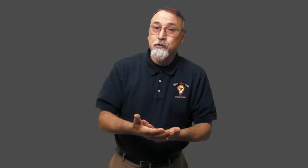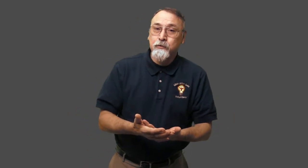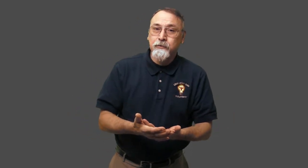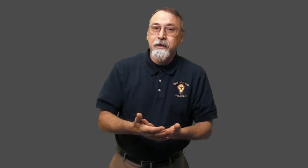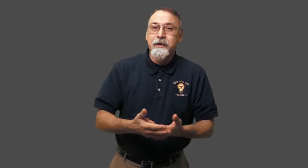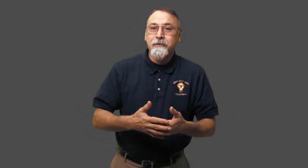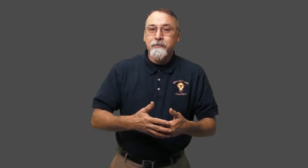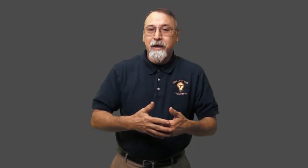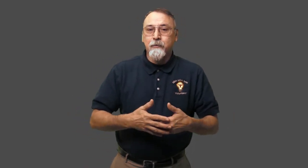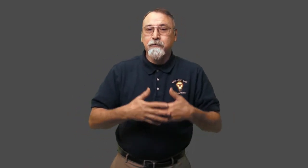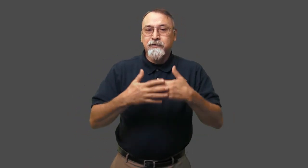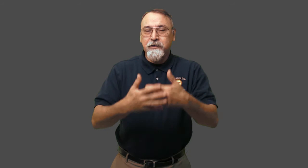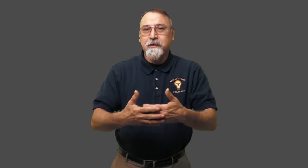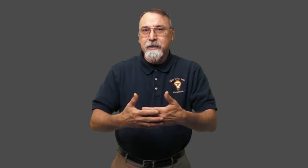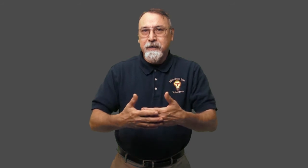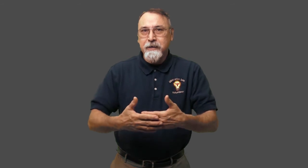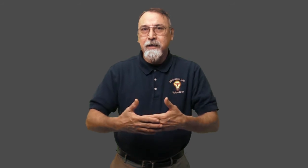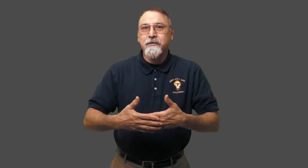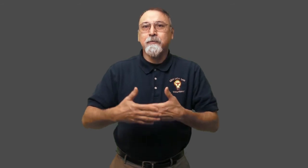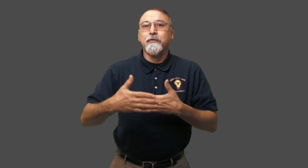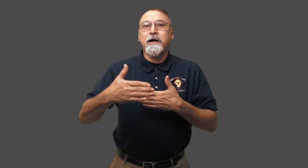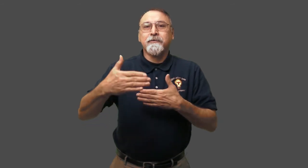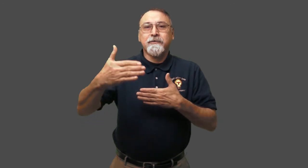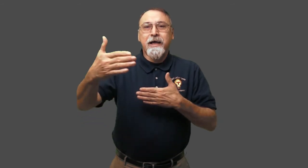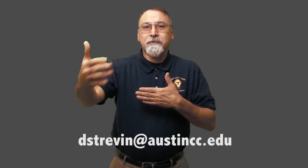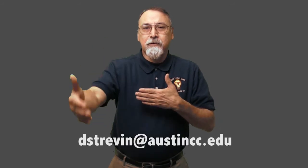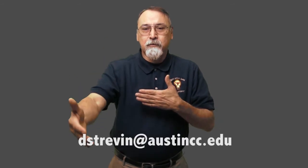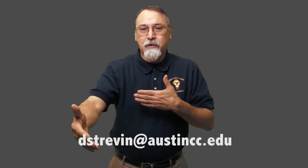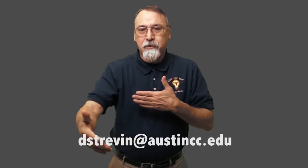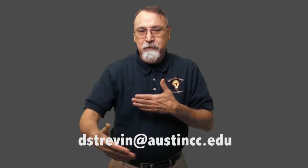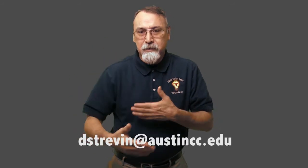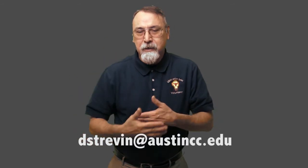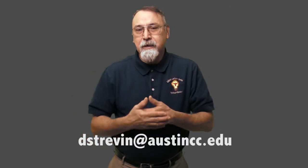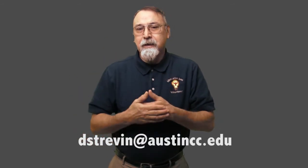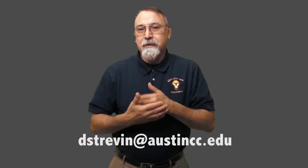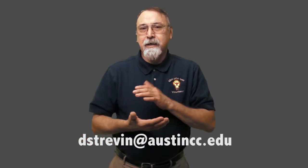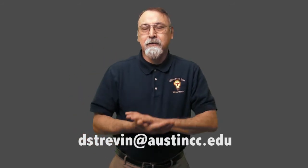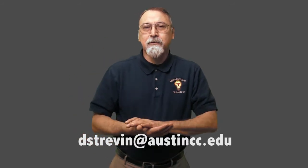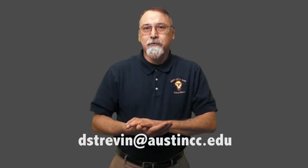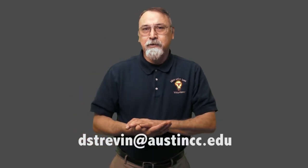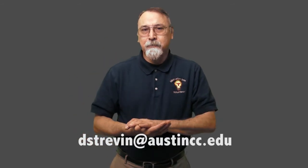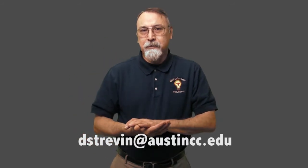tools that will facilitate the process as it goes on and that concludes Chapter 9.